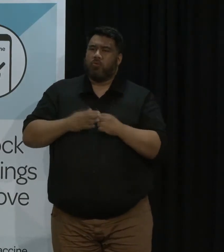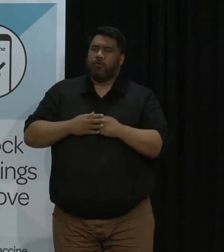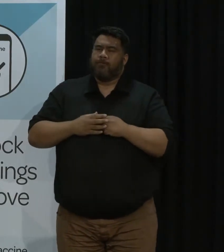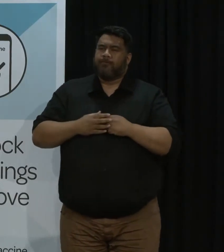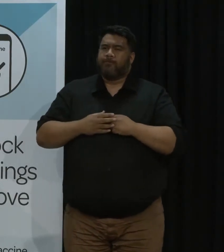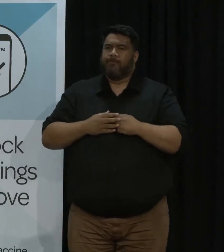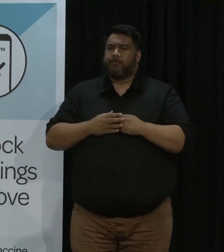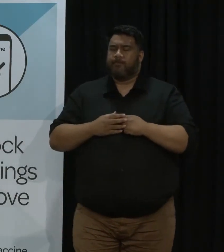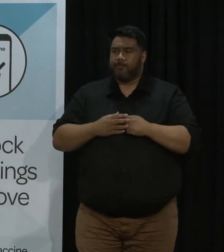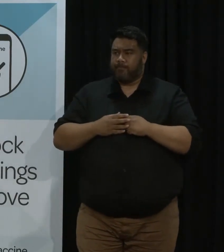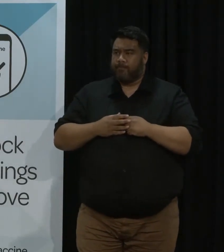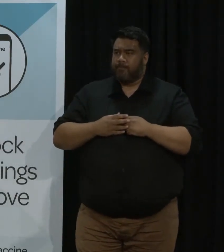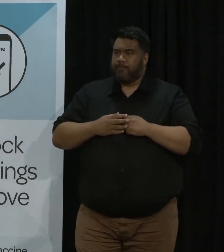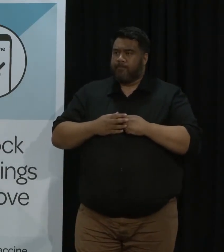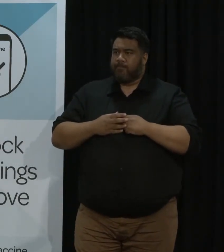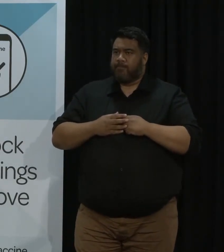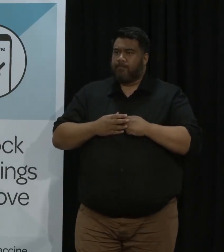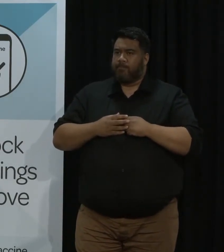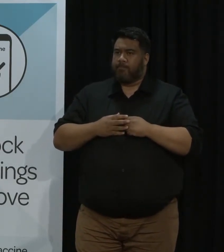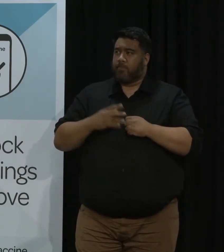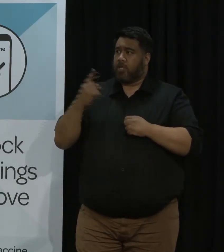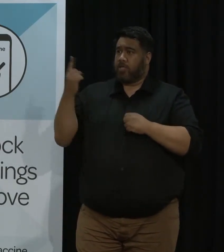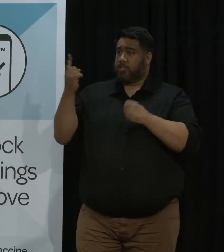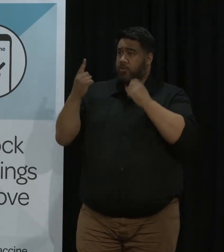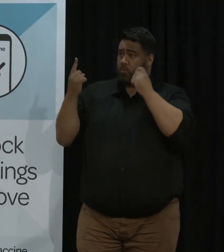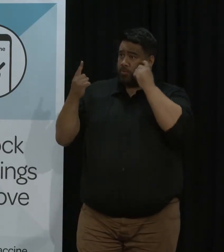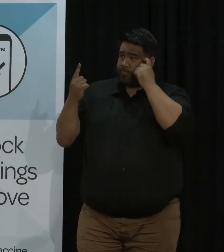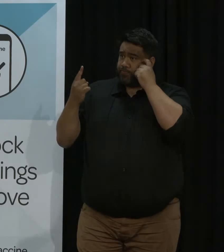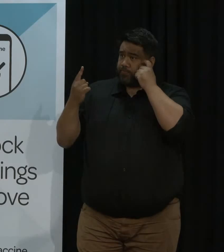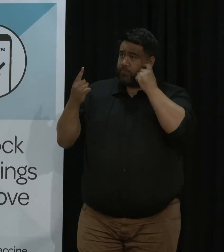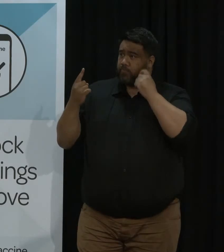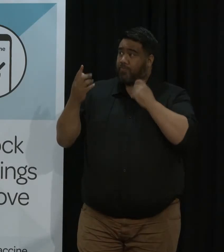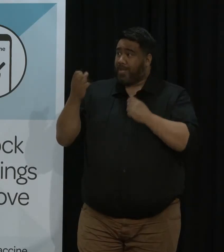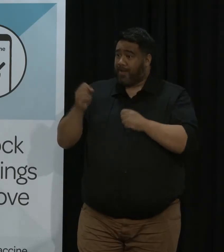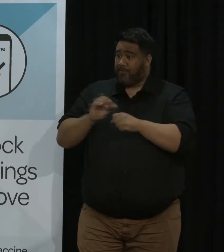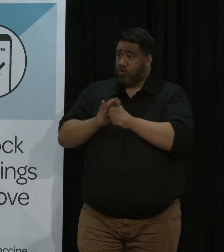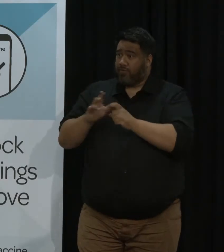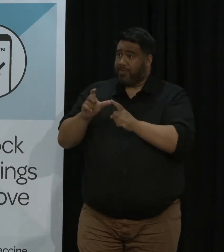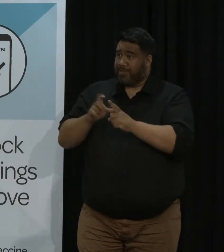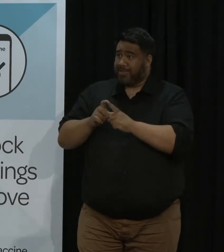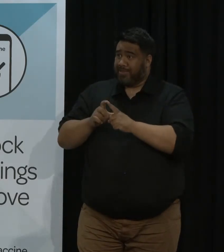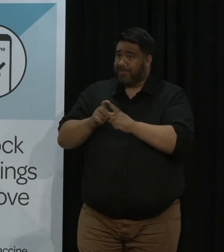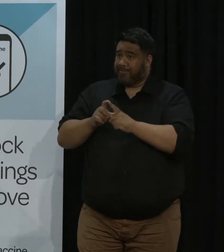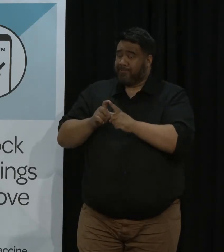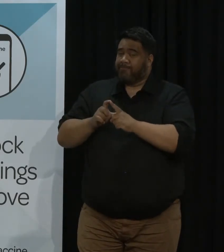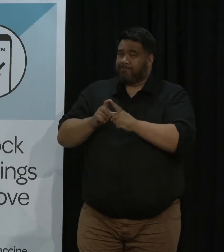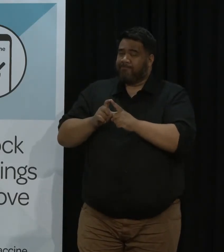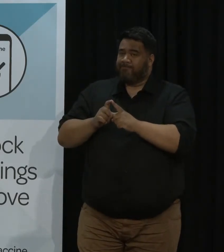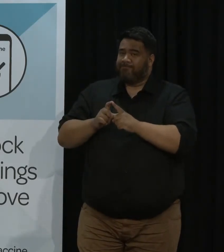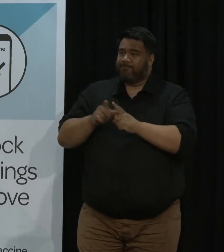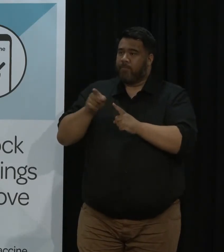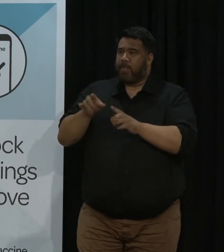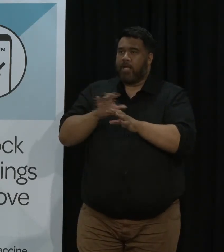COVID-19 away from their home. Then I will ask Dr Bloomfield to speak to some of the general